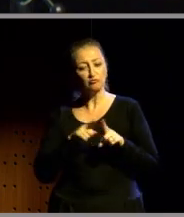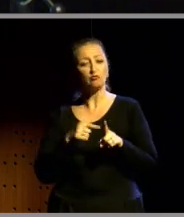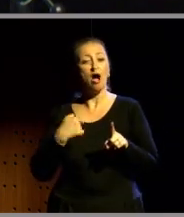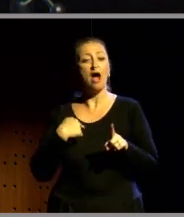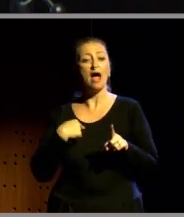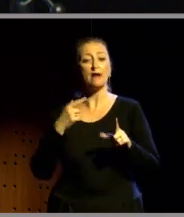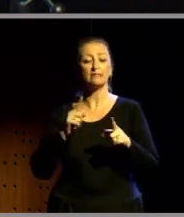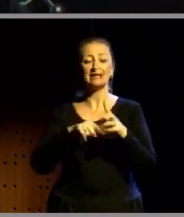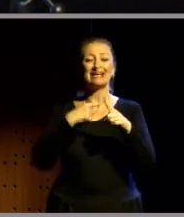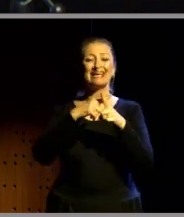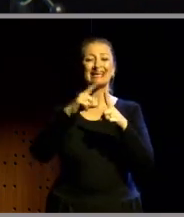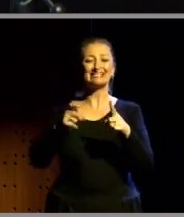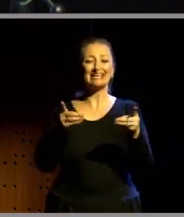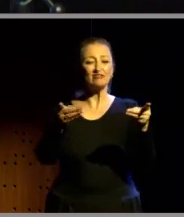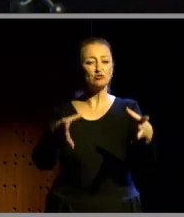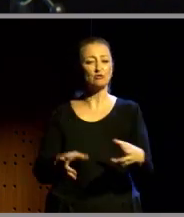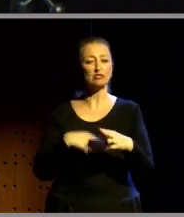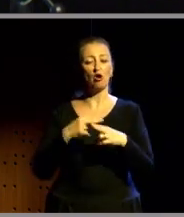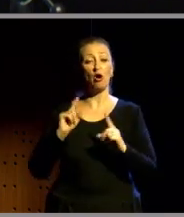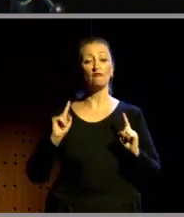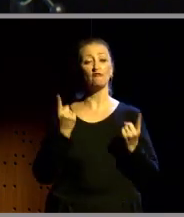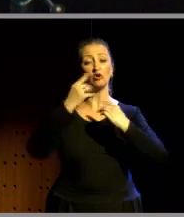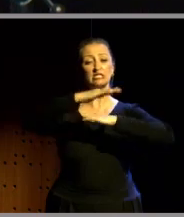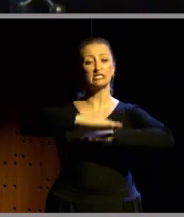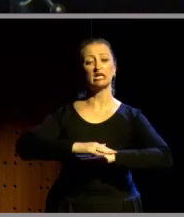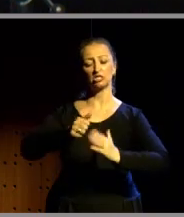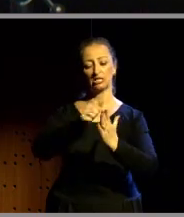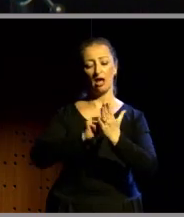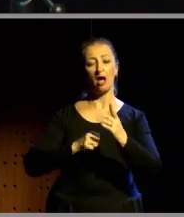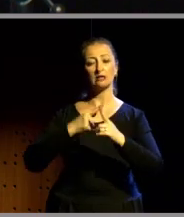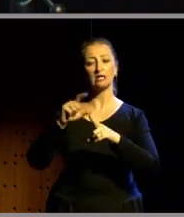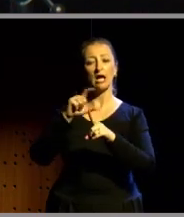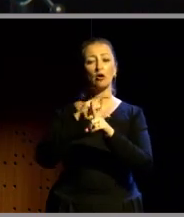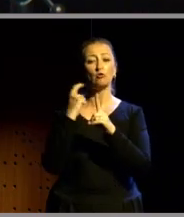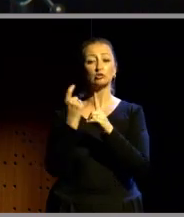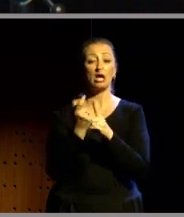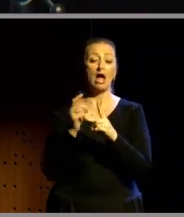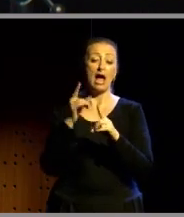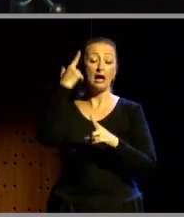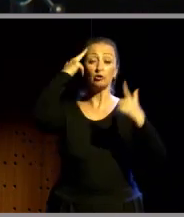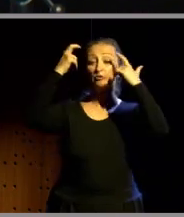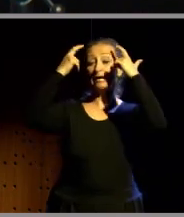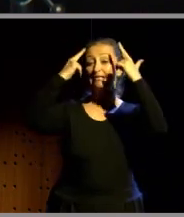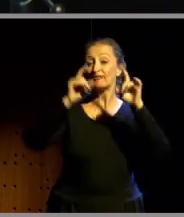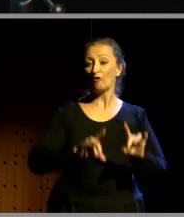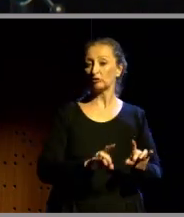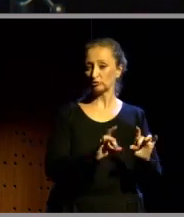First Nations Arts and Culture at Creative Australia. I would like to pay my respects